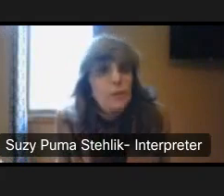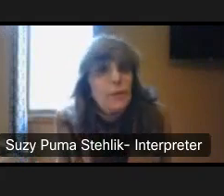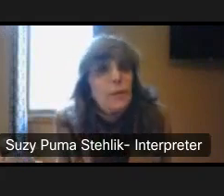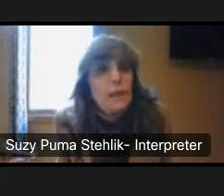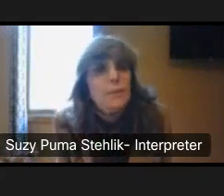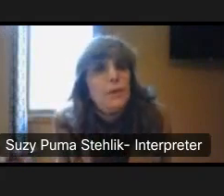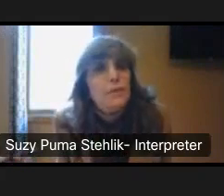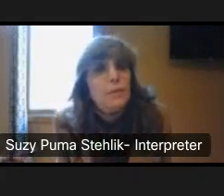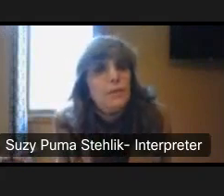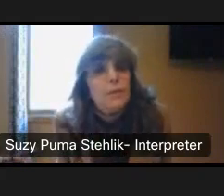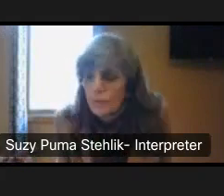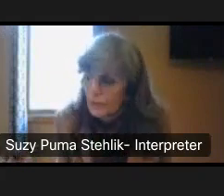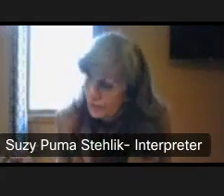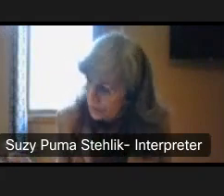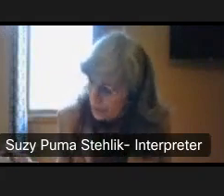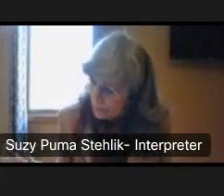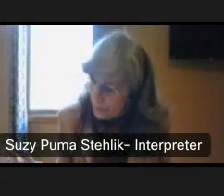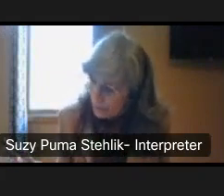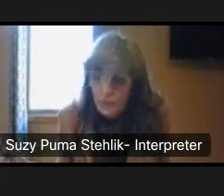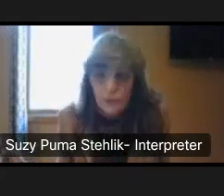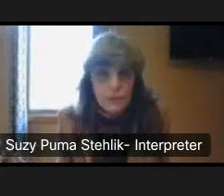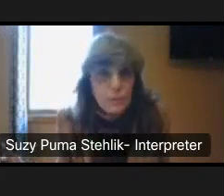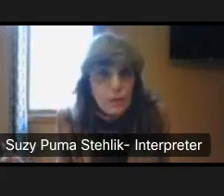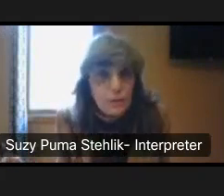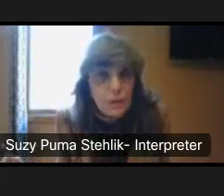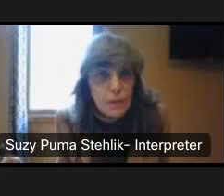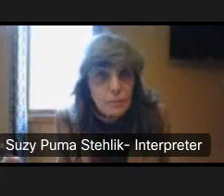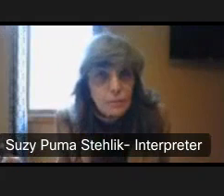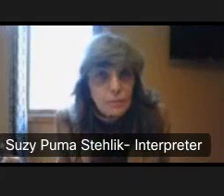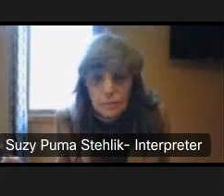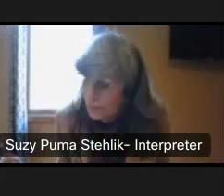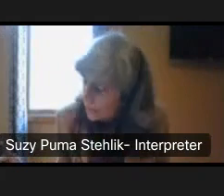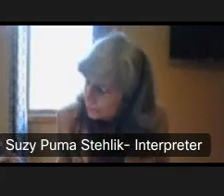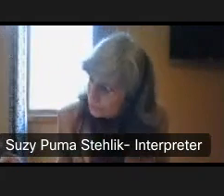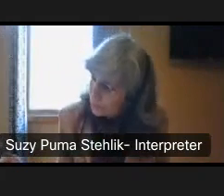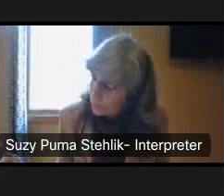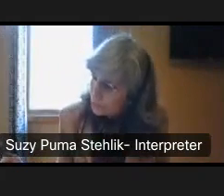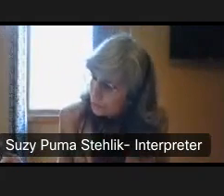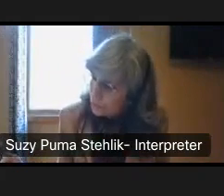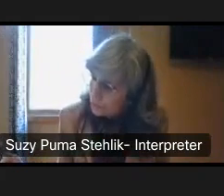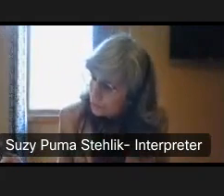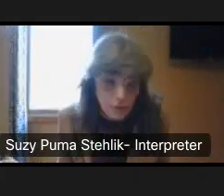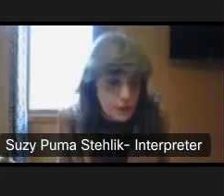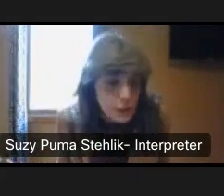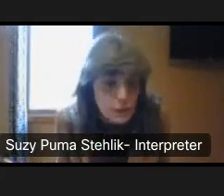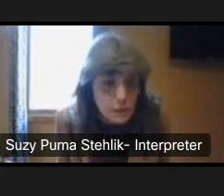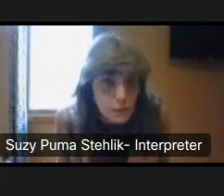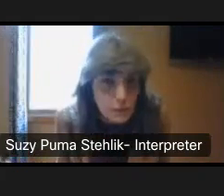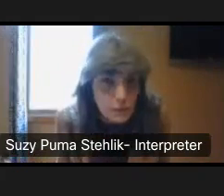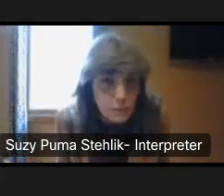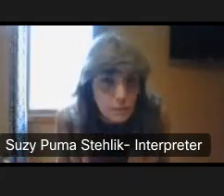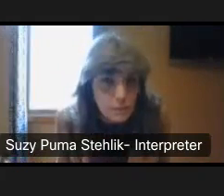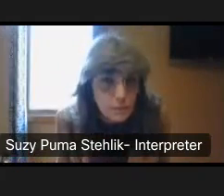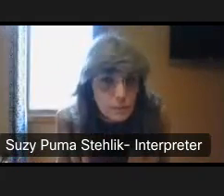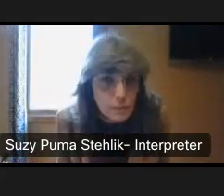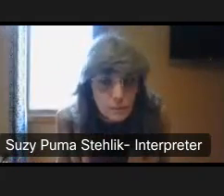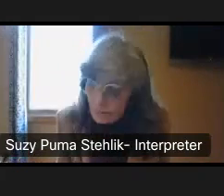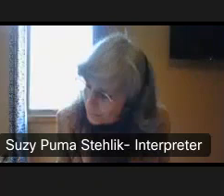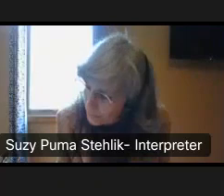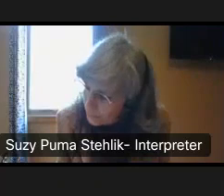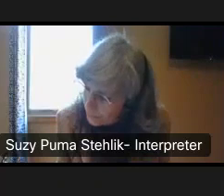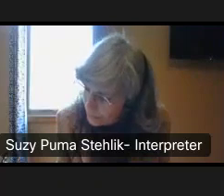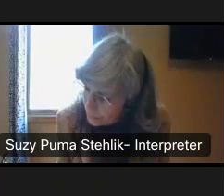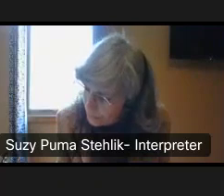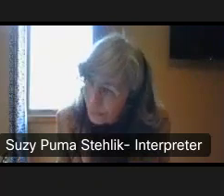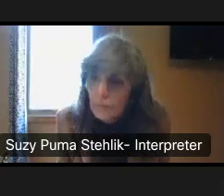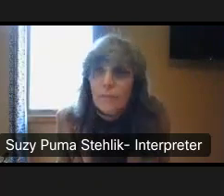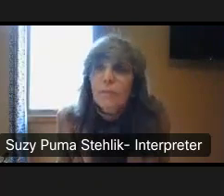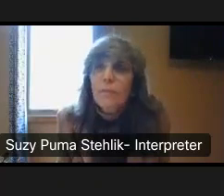The last part of Mr foster the last part of your sentence about, um, after a secure secure funding, the city does not have a bonafied.